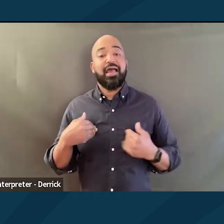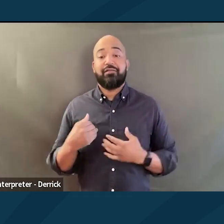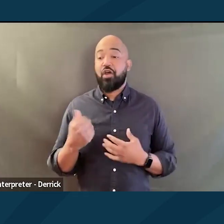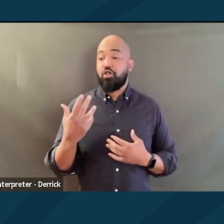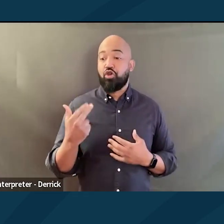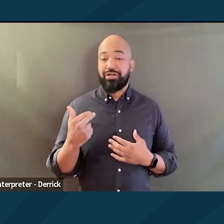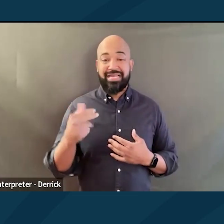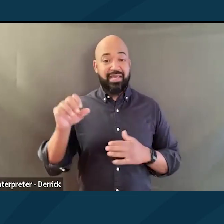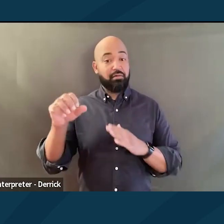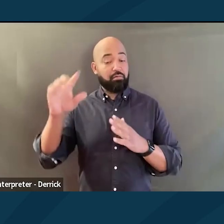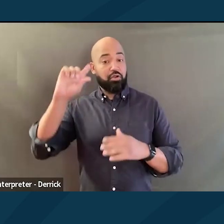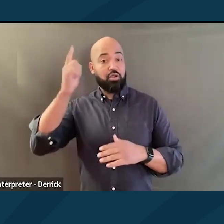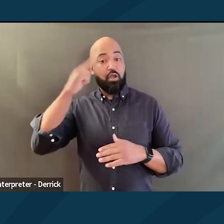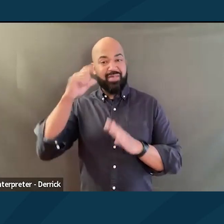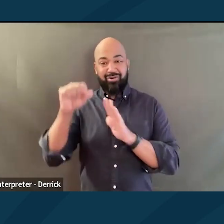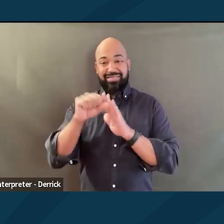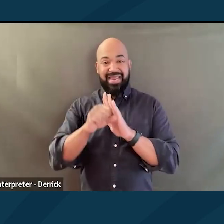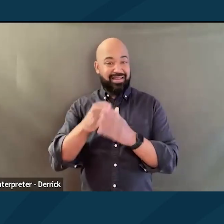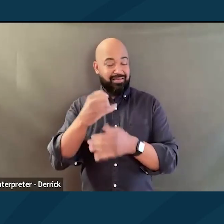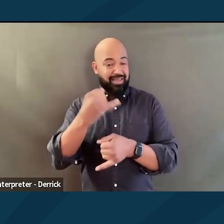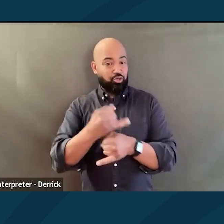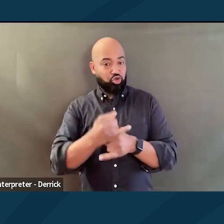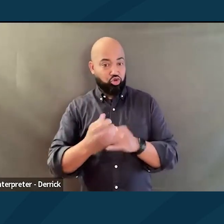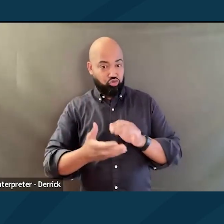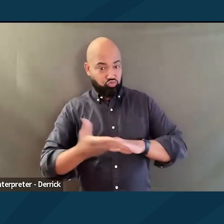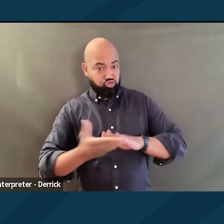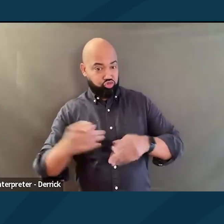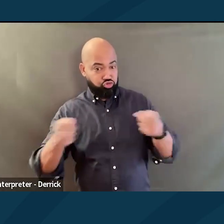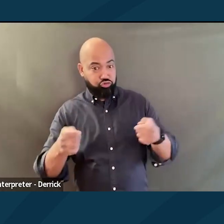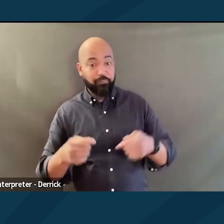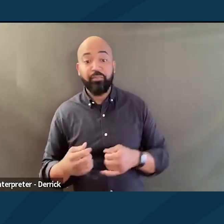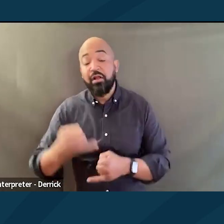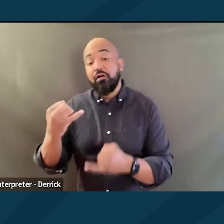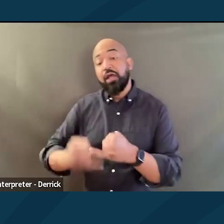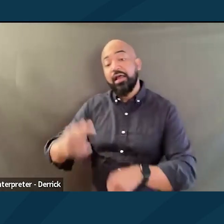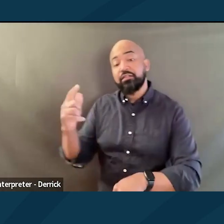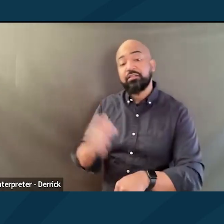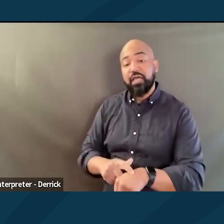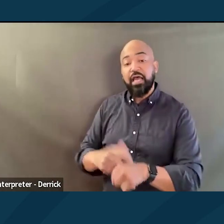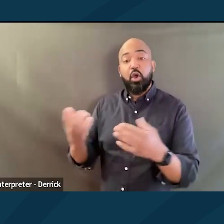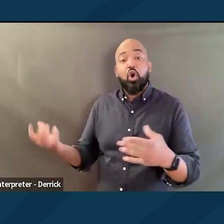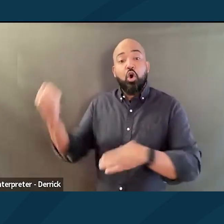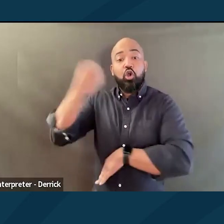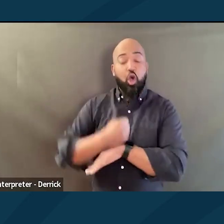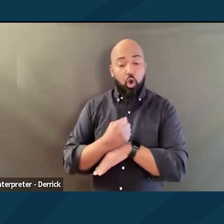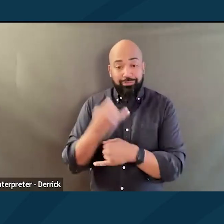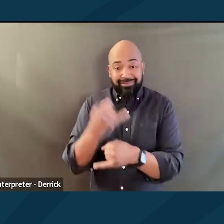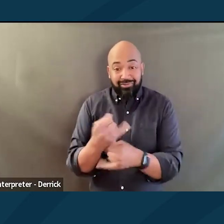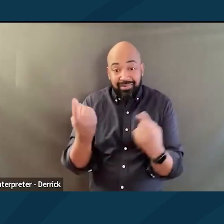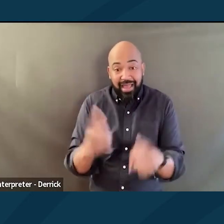The last time they closed an institution was, like, in 1992, '93, around that period. Because